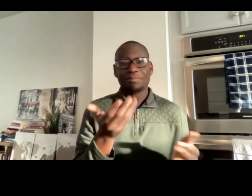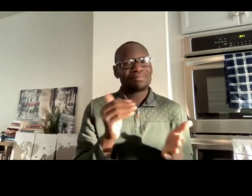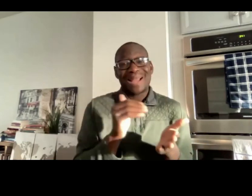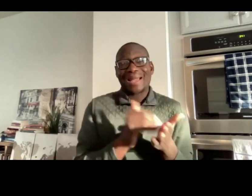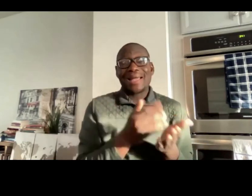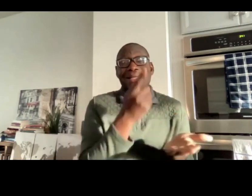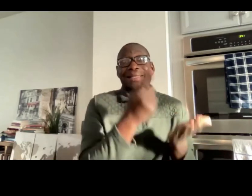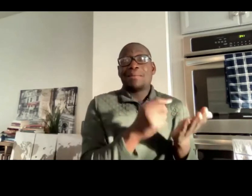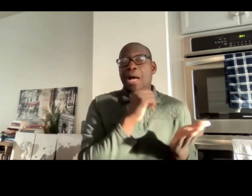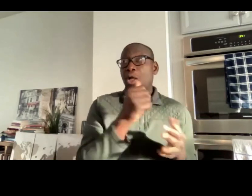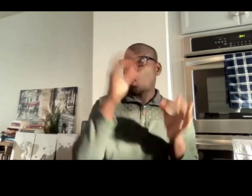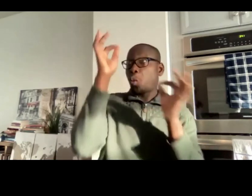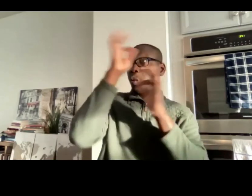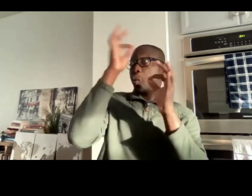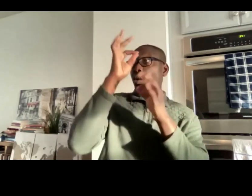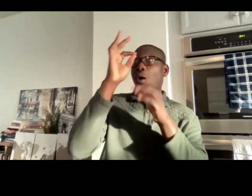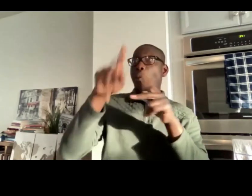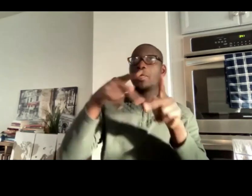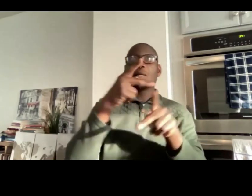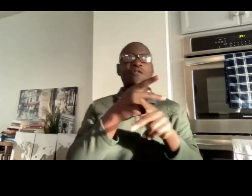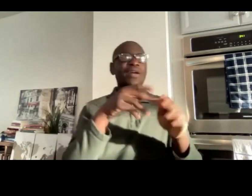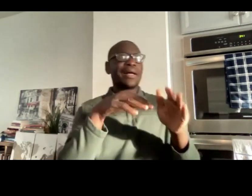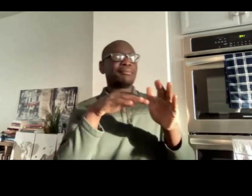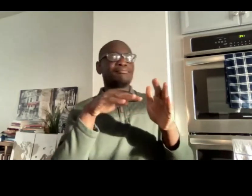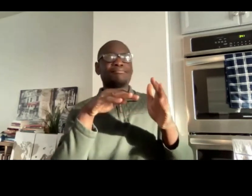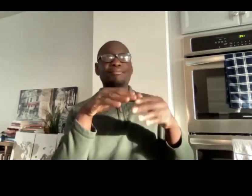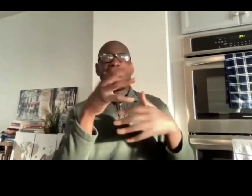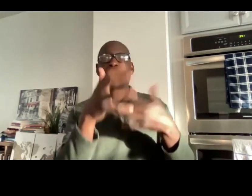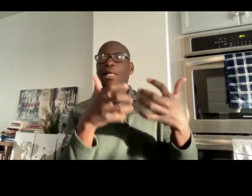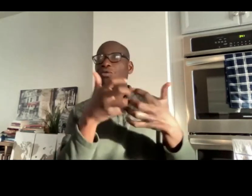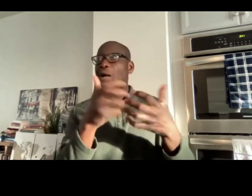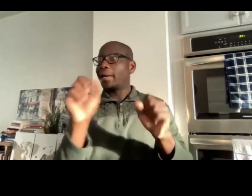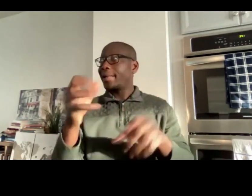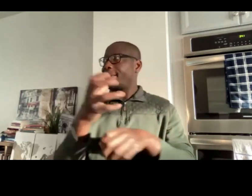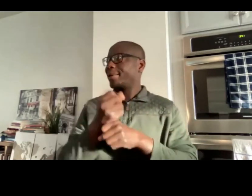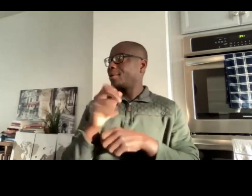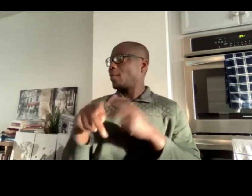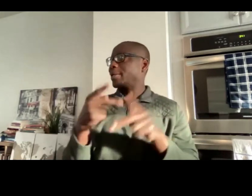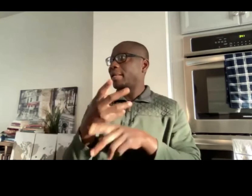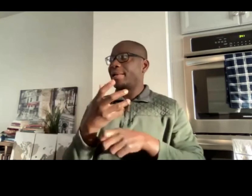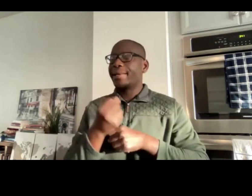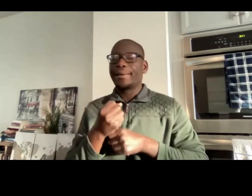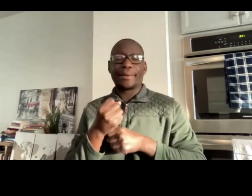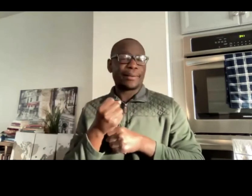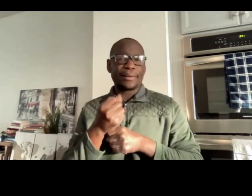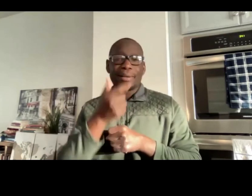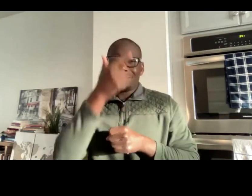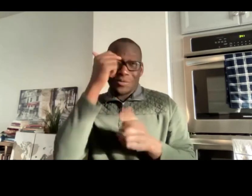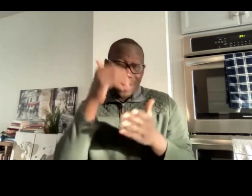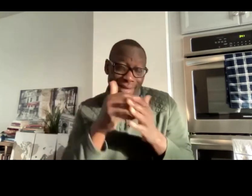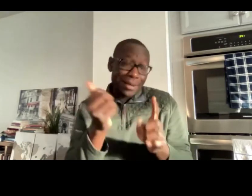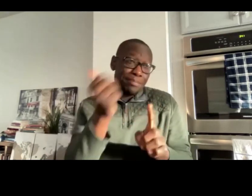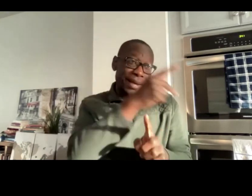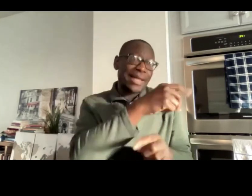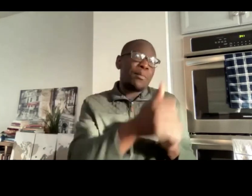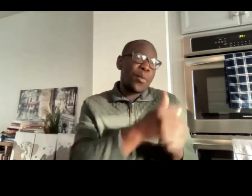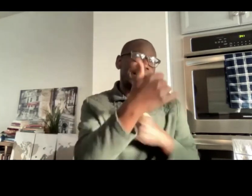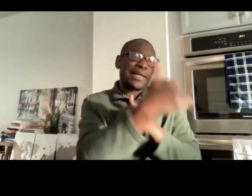what sort of accessibility do you prefer? And sometimes they may not know. They may not know what their options are, they'll be like what kind of accommodations can I get? I'll got get whatever